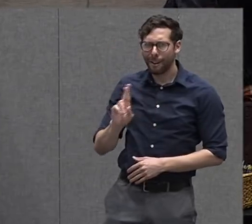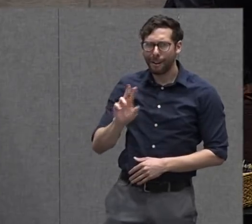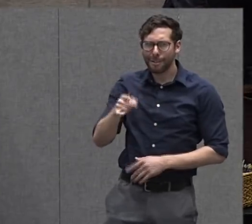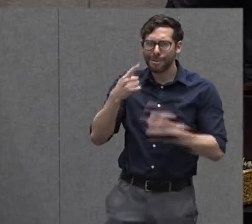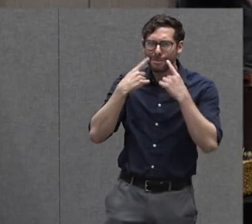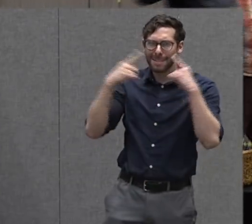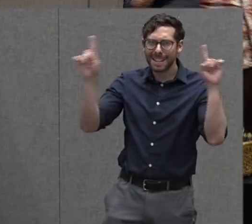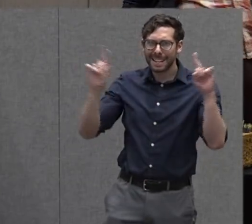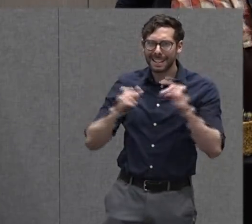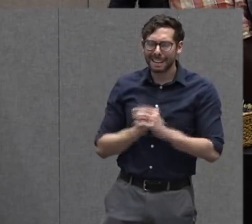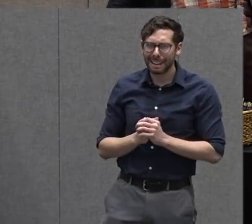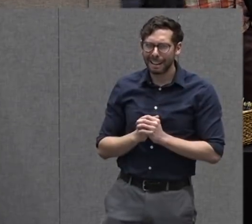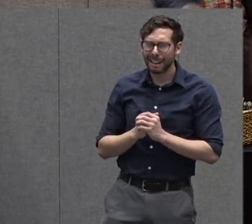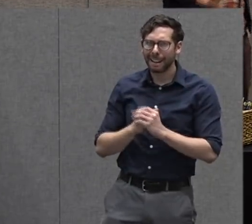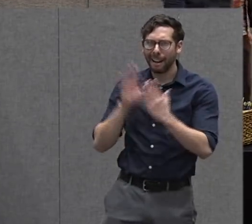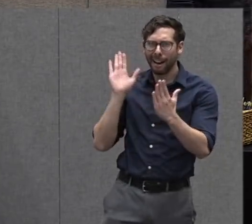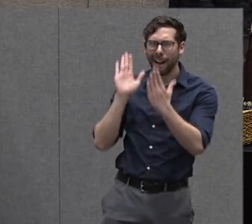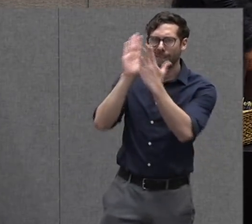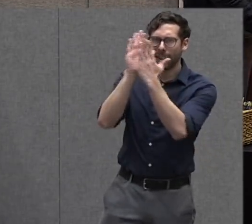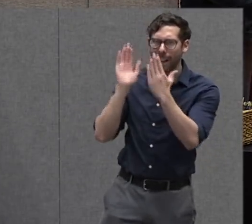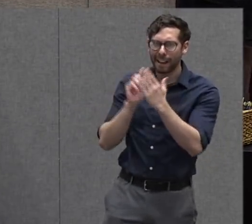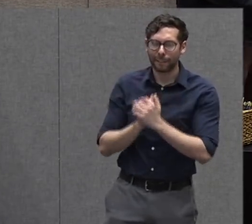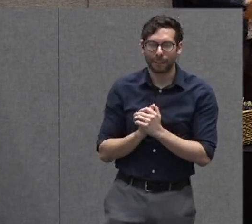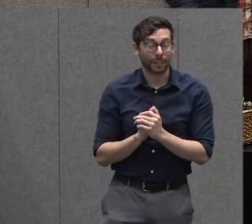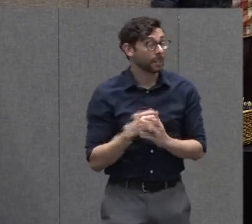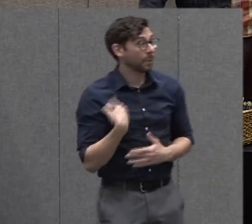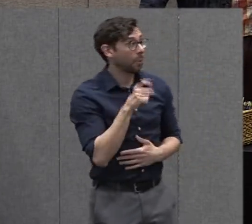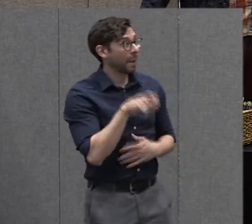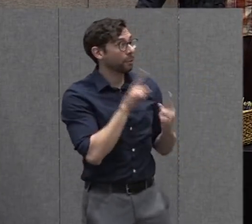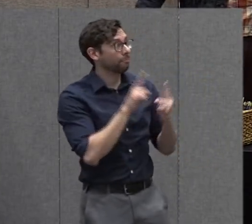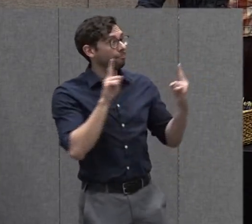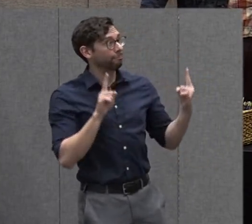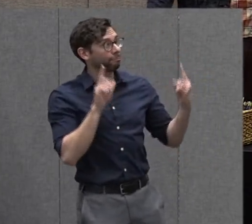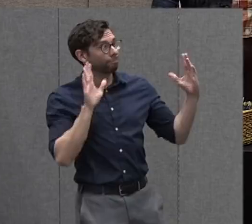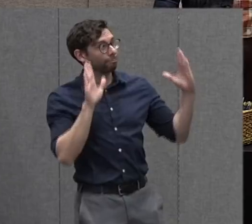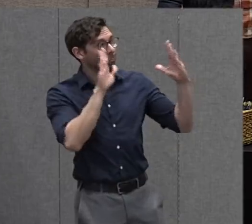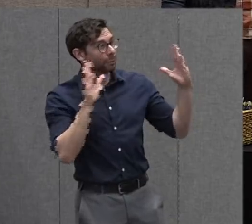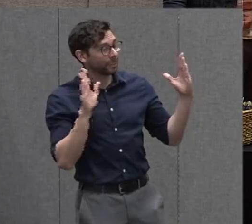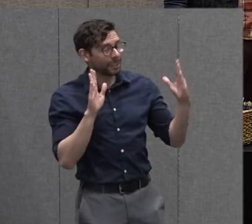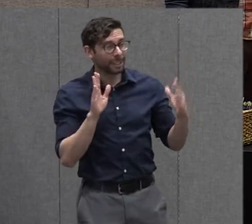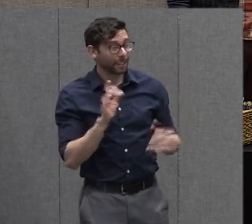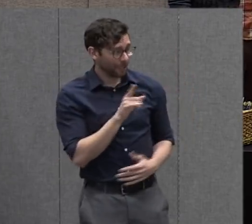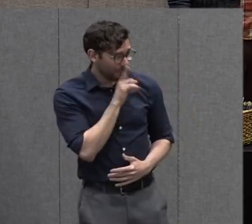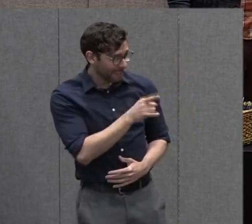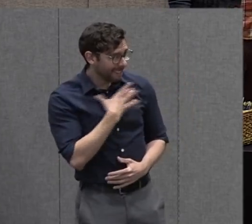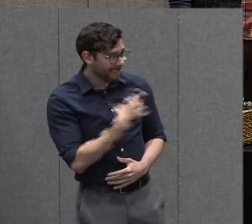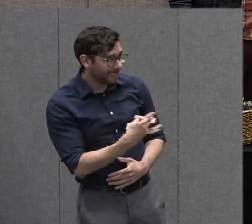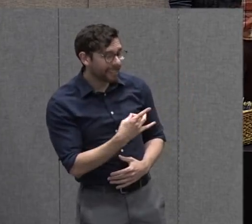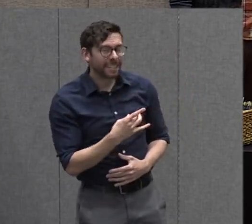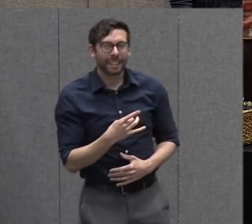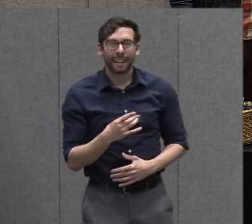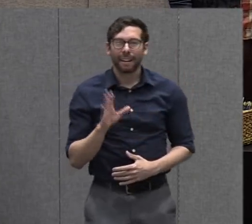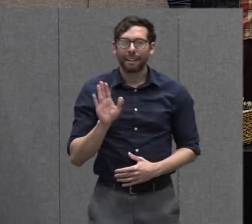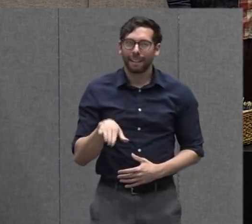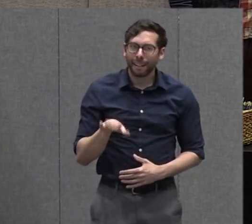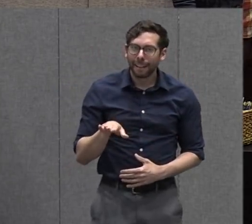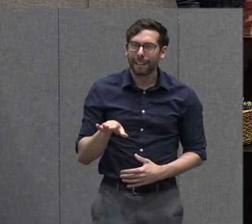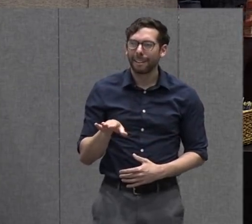[Mr. R] Six feet. [Miss Martindale] Nice. [Mr. R] Did you really like it miss Martindale? [Miss Martindale] You know what? Can I tell you what my favorite line was?